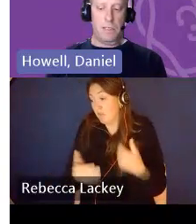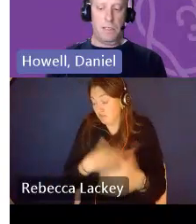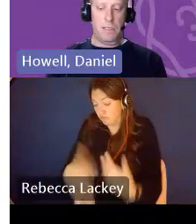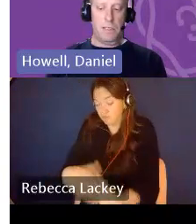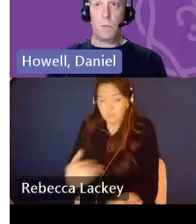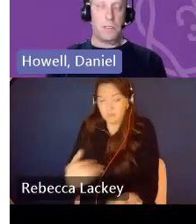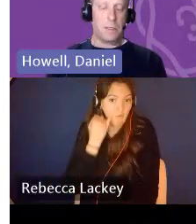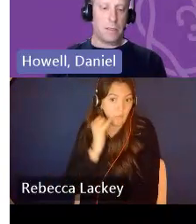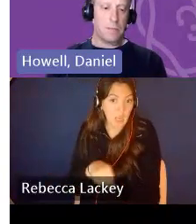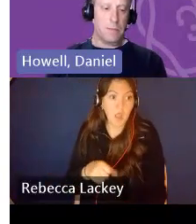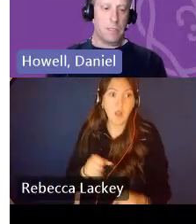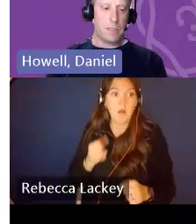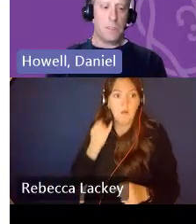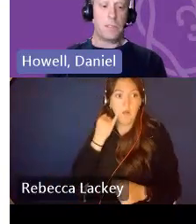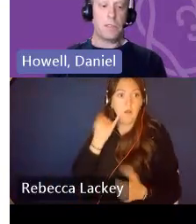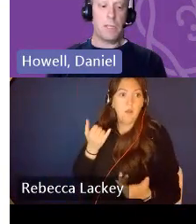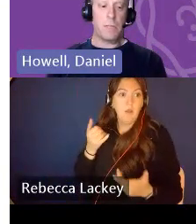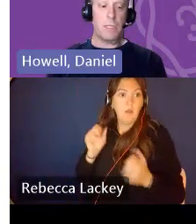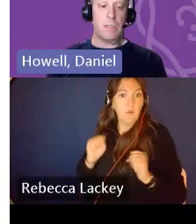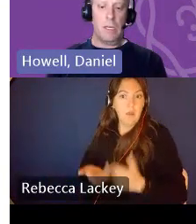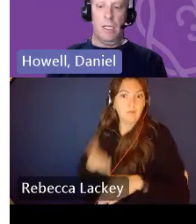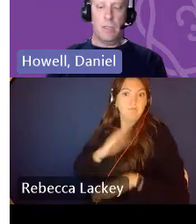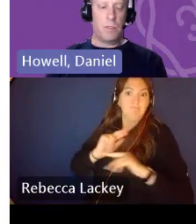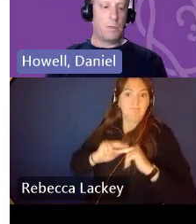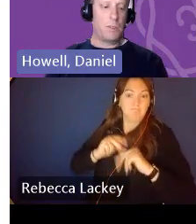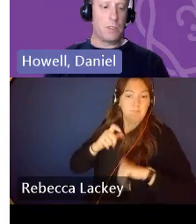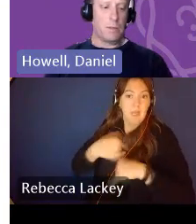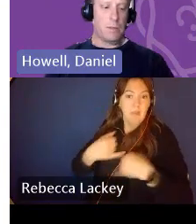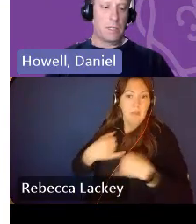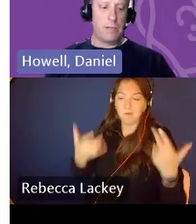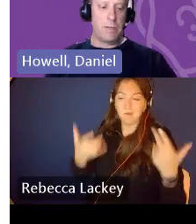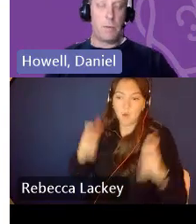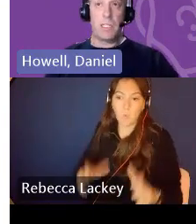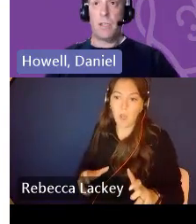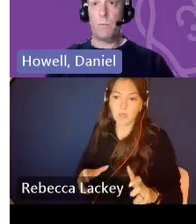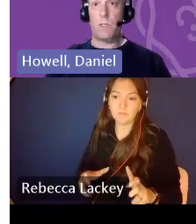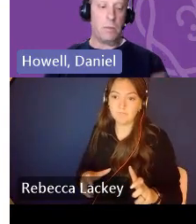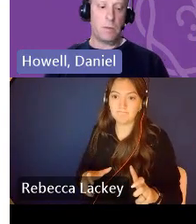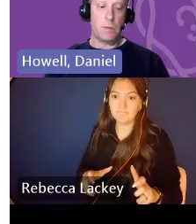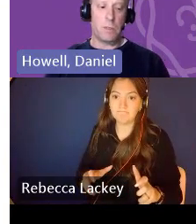if there's a way to to increase the timeline. We don't want to give anybody's hope up. We